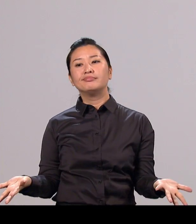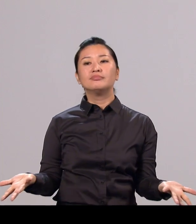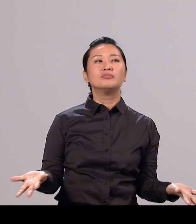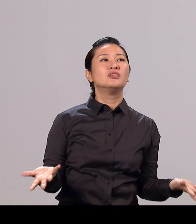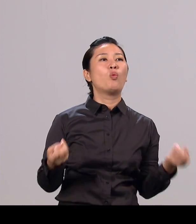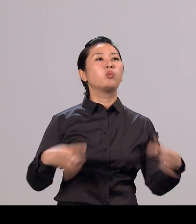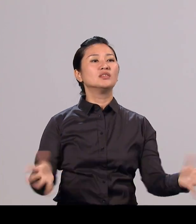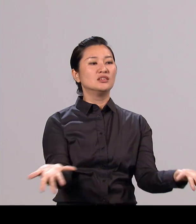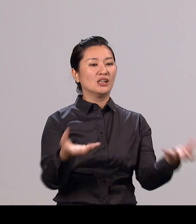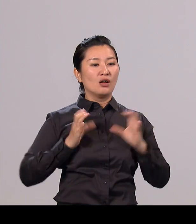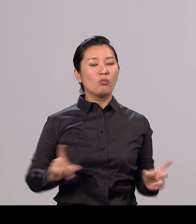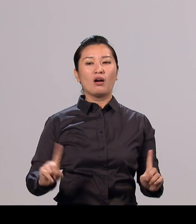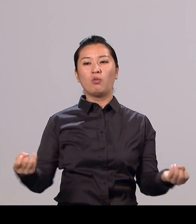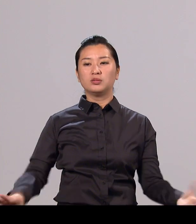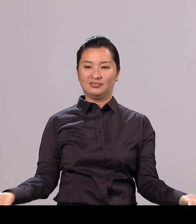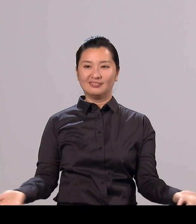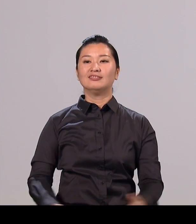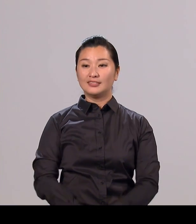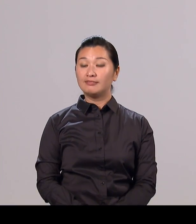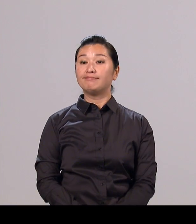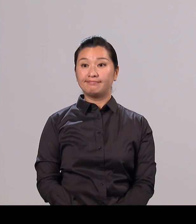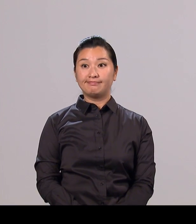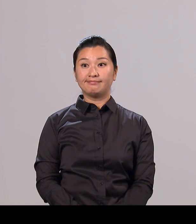The other way is to embrace change. Let the disruption happen.